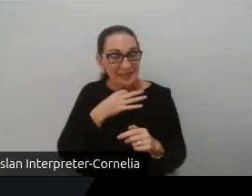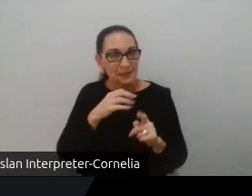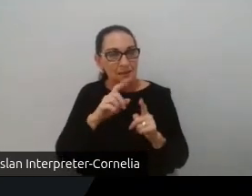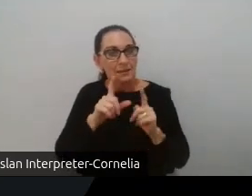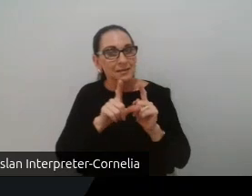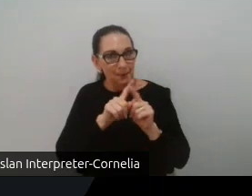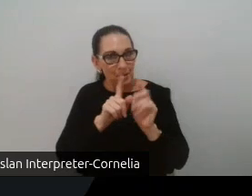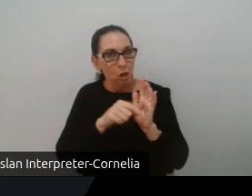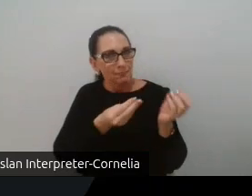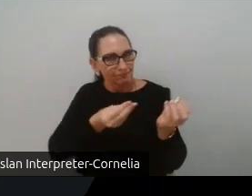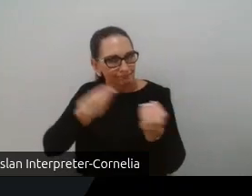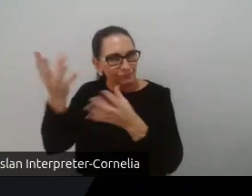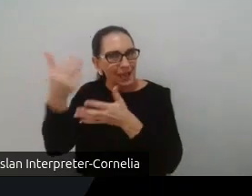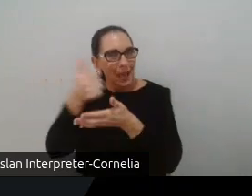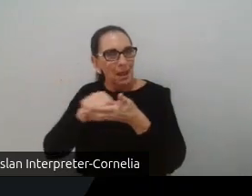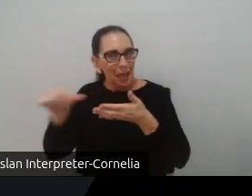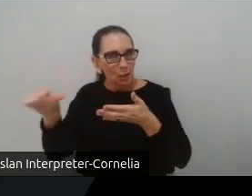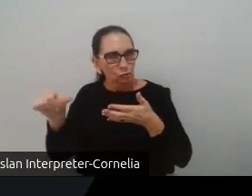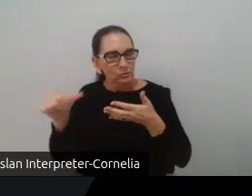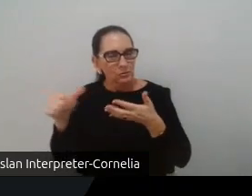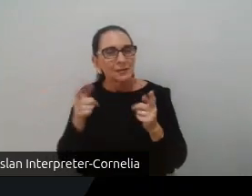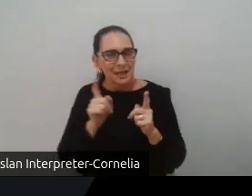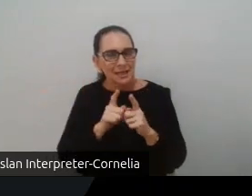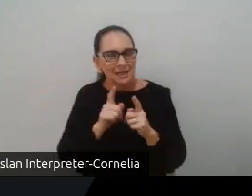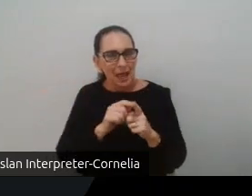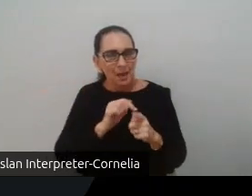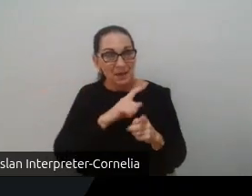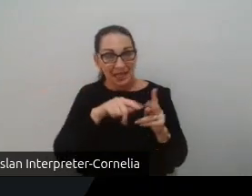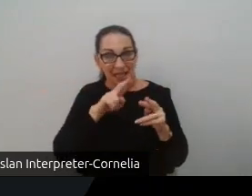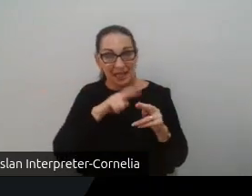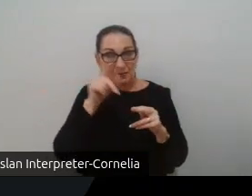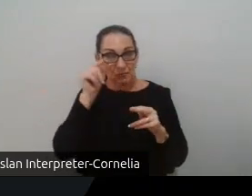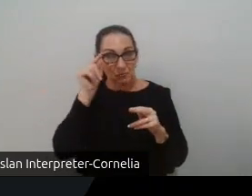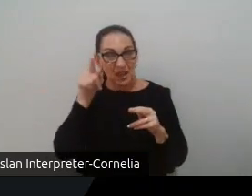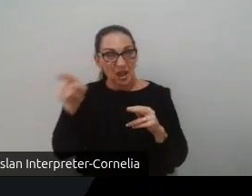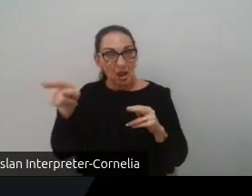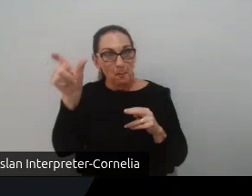to consider with the client could be would the escalation of a person using violence be there?